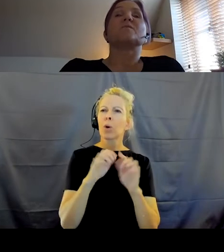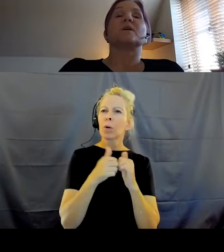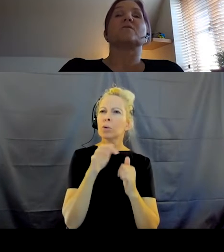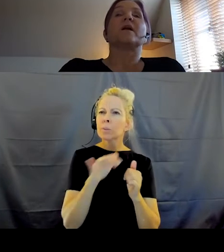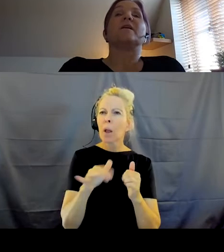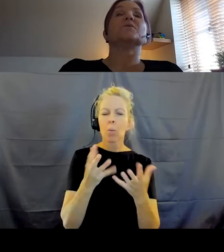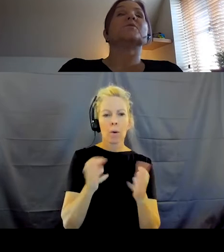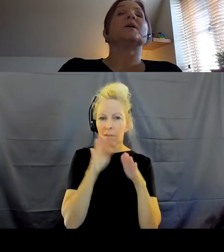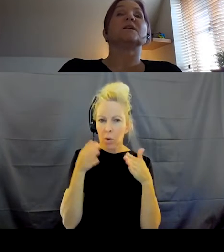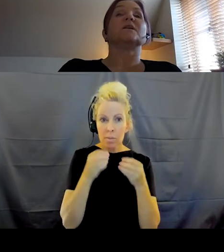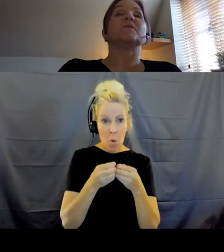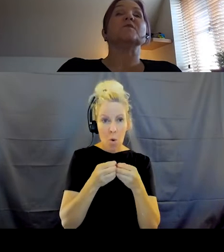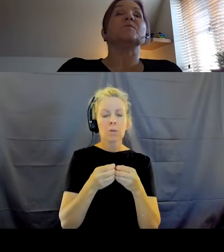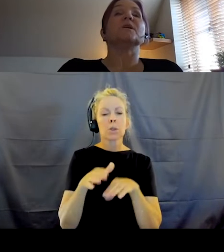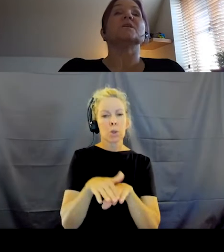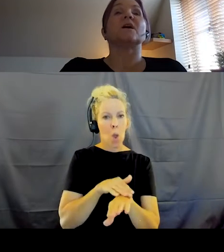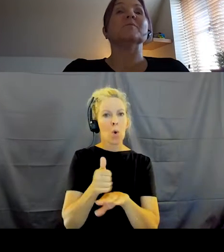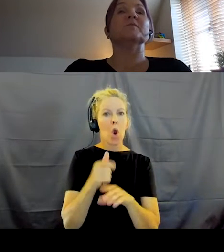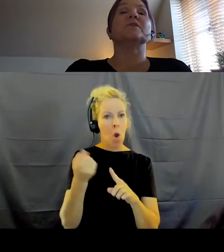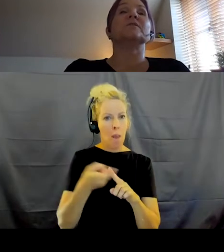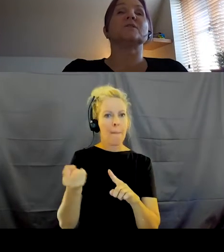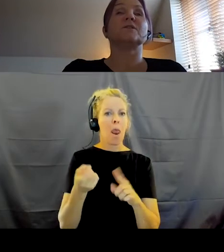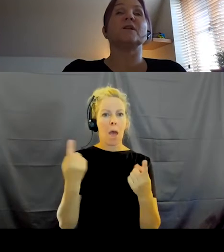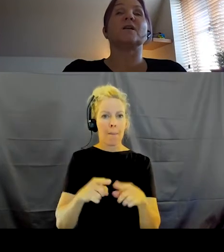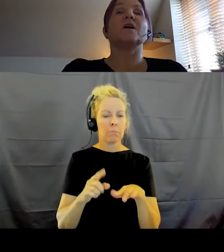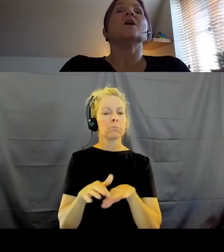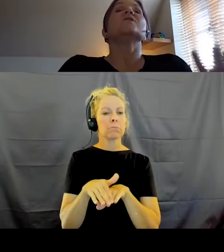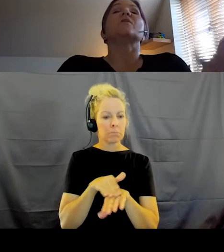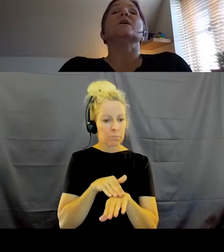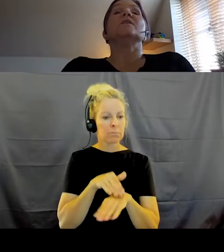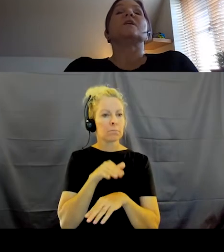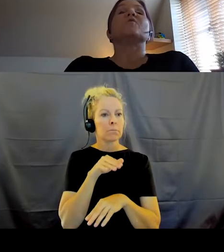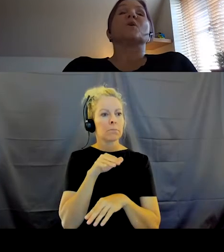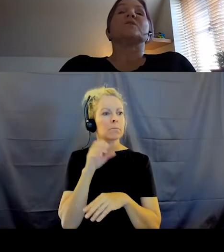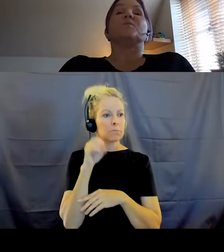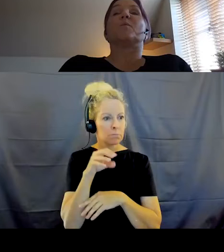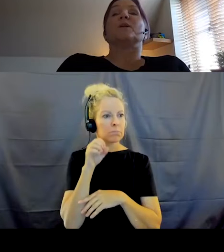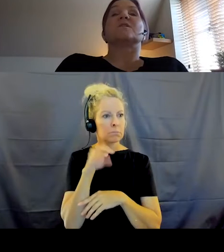speech rate is used because it helps most of us do that. So this kind of prosody property is our